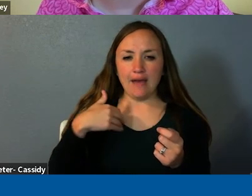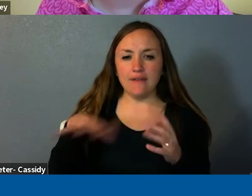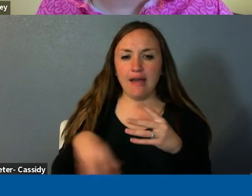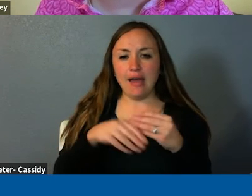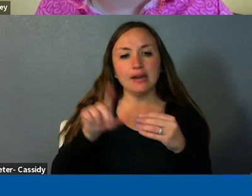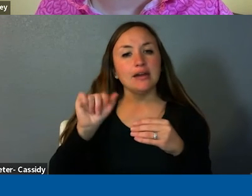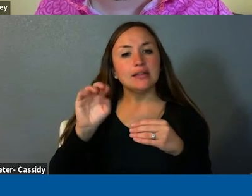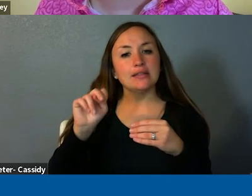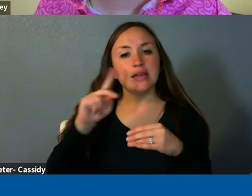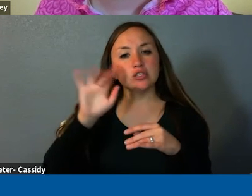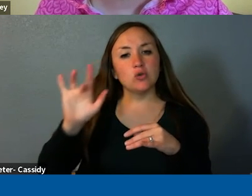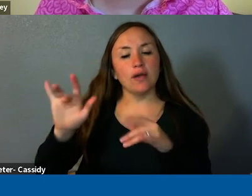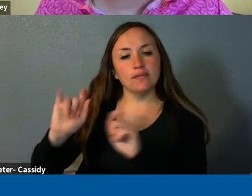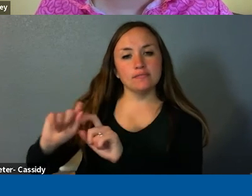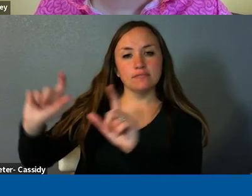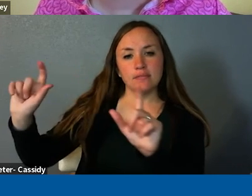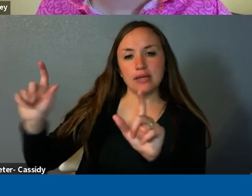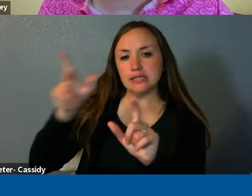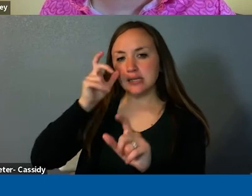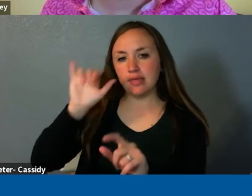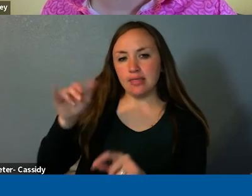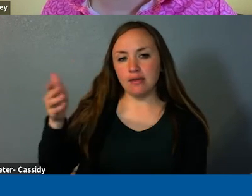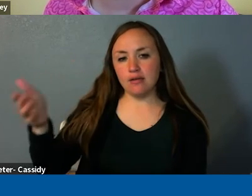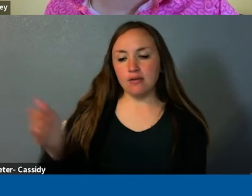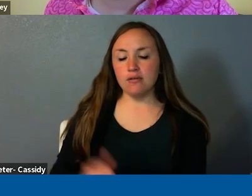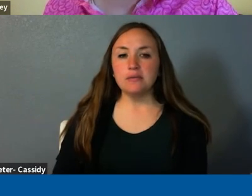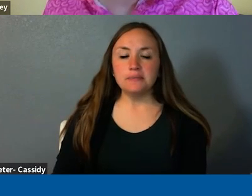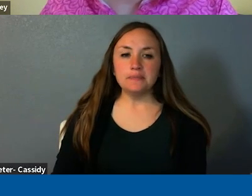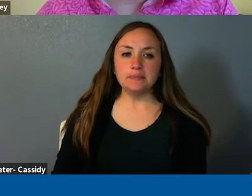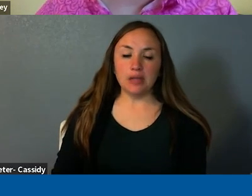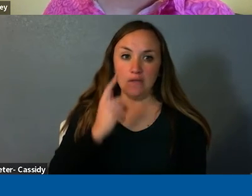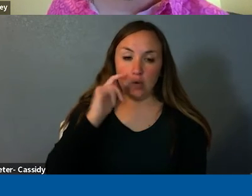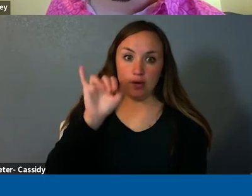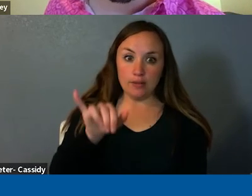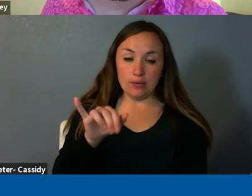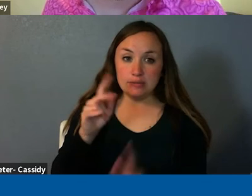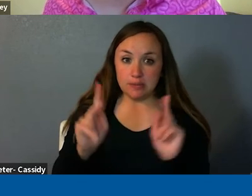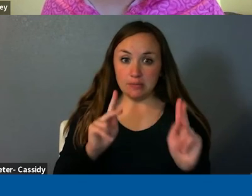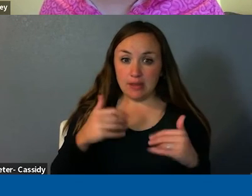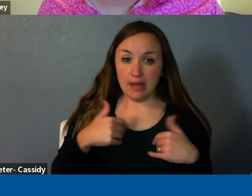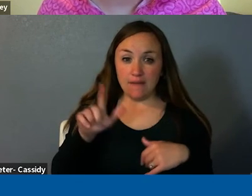bake good color contrast into the design itself. So for those individuals with low vision conditions